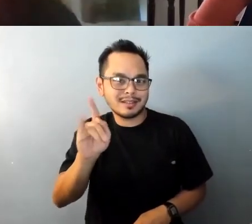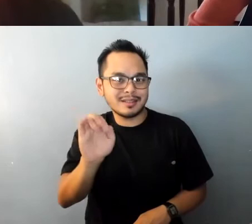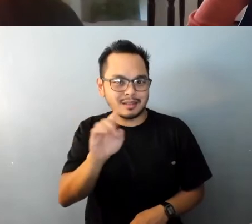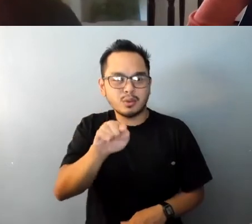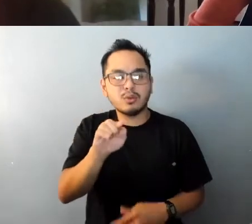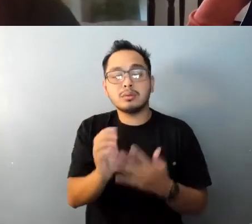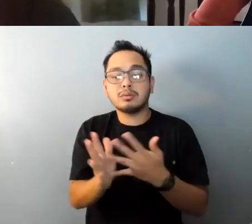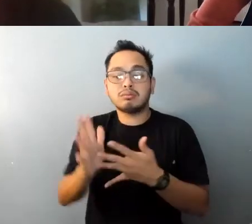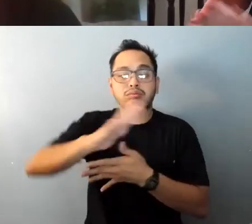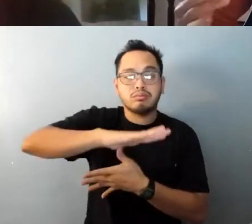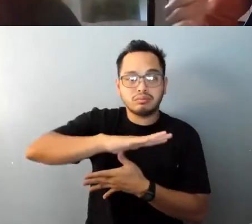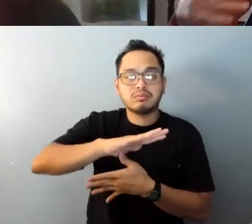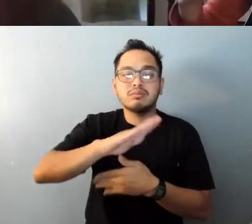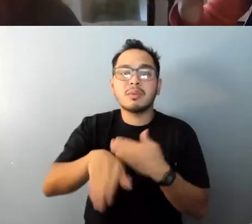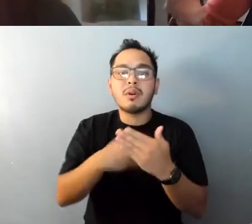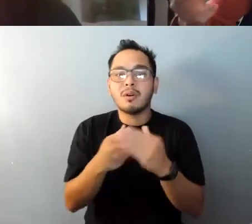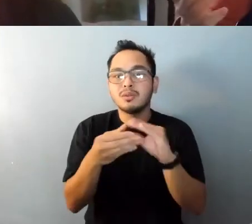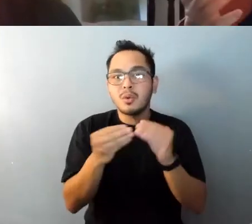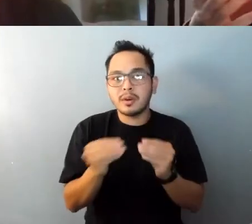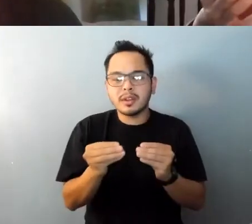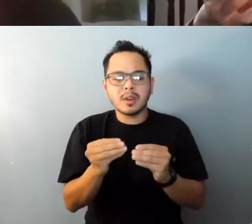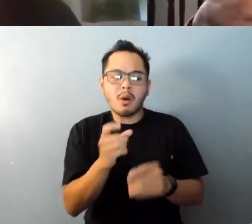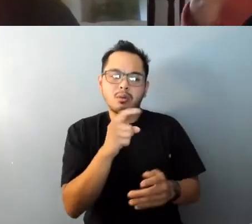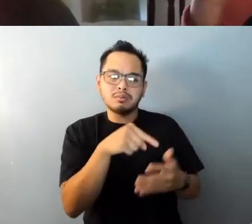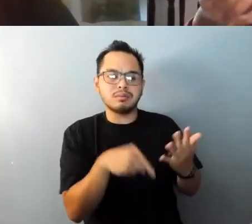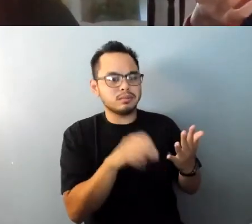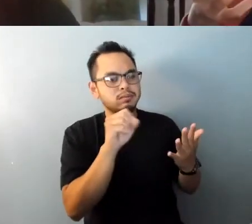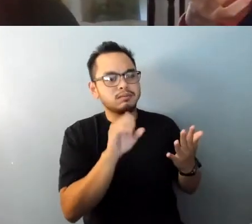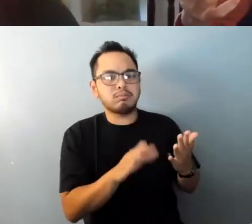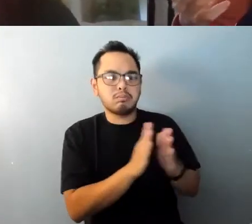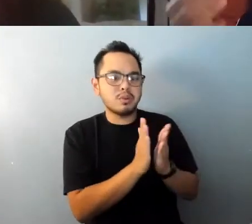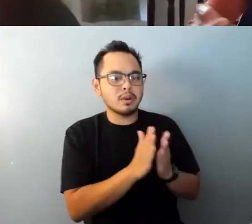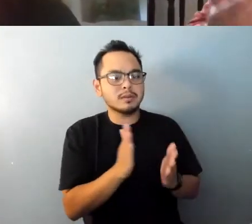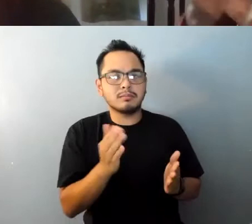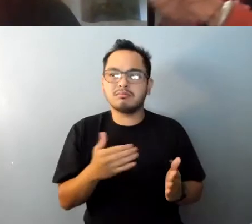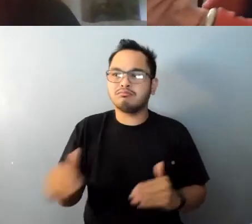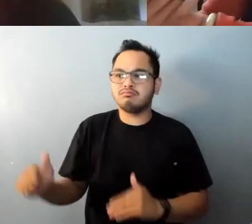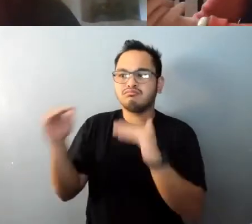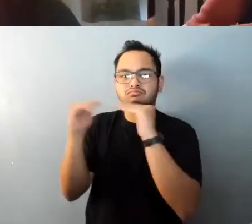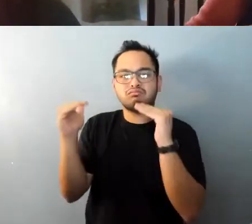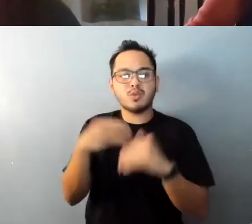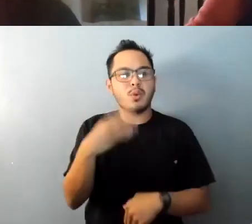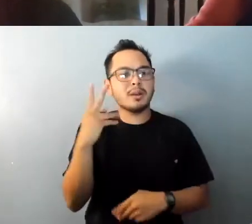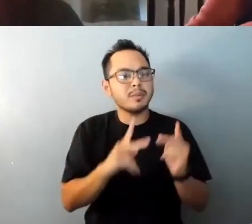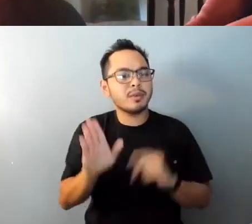this is literature. This is white people's literature. This is the best that it has ever been, the height of the Empire, these are classics and